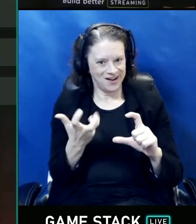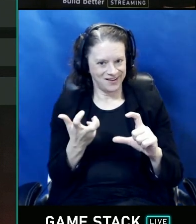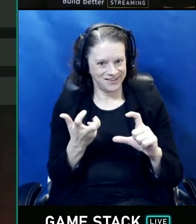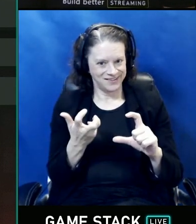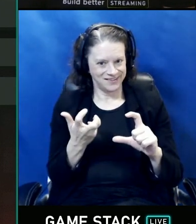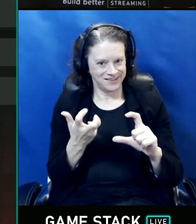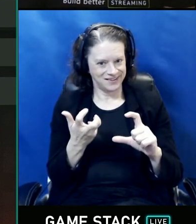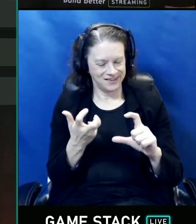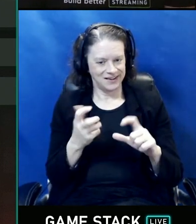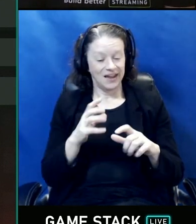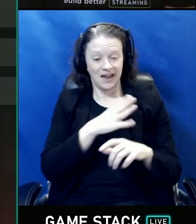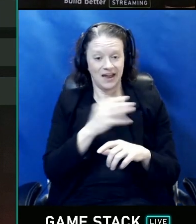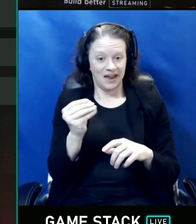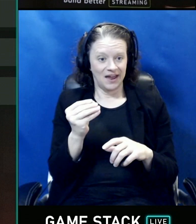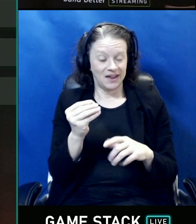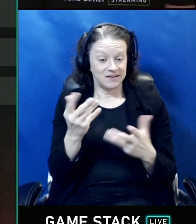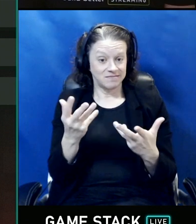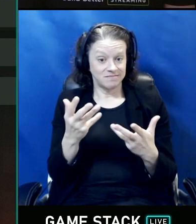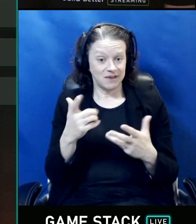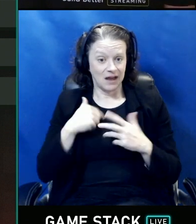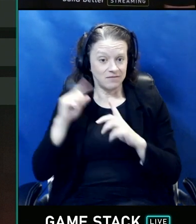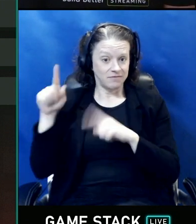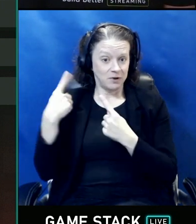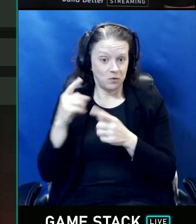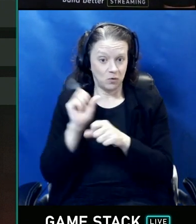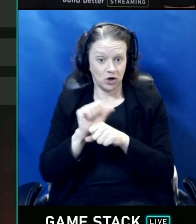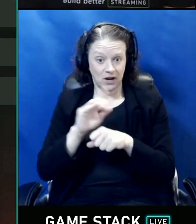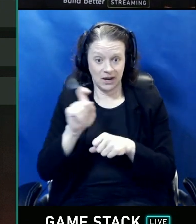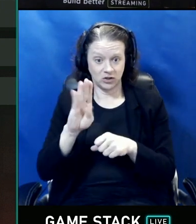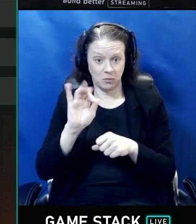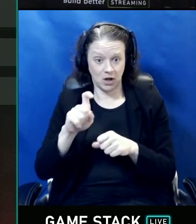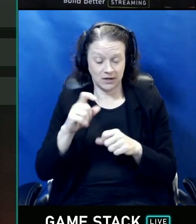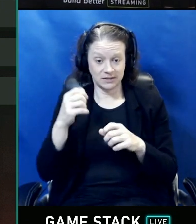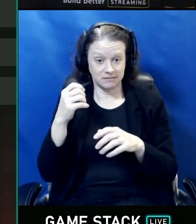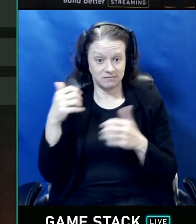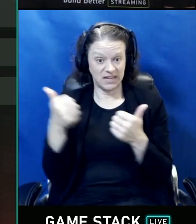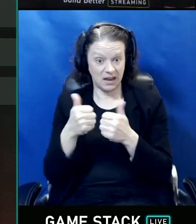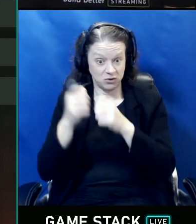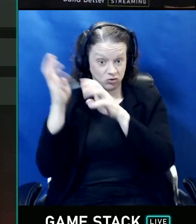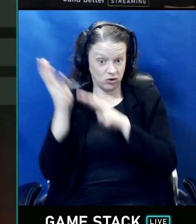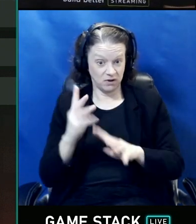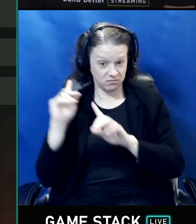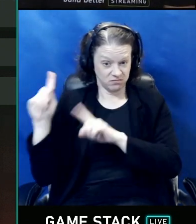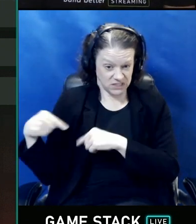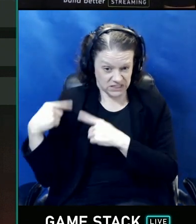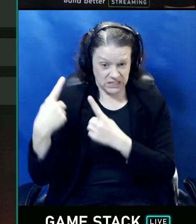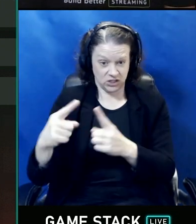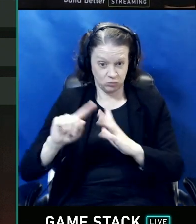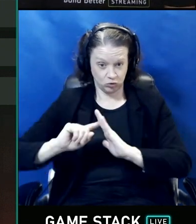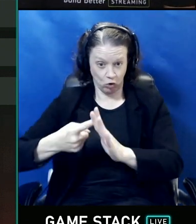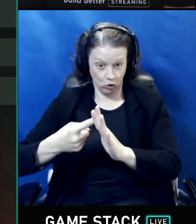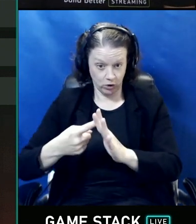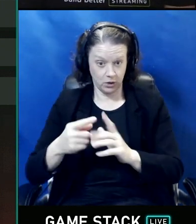In fact, I've been working on Xbox game streaming since the project started, and when I see menus like this,